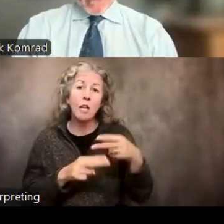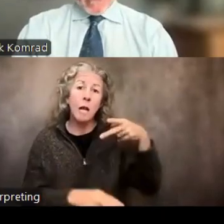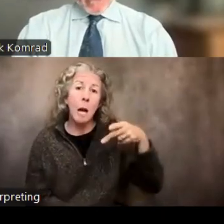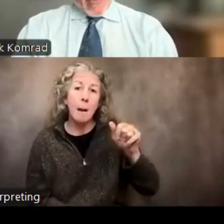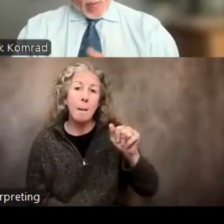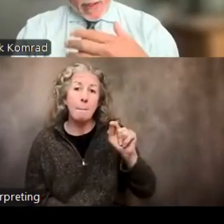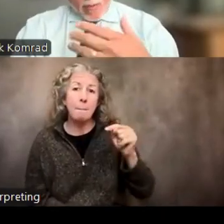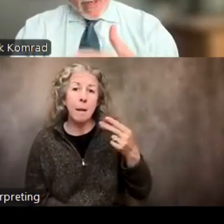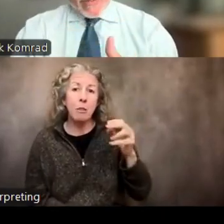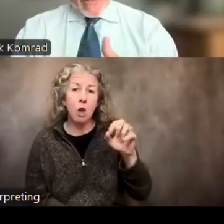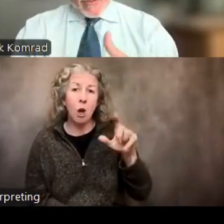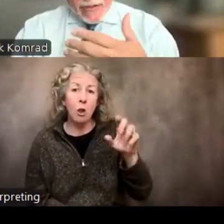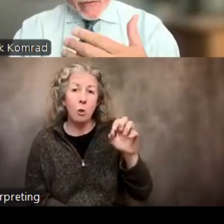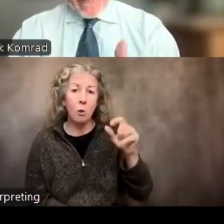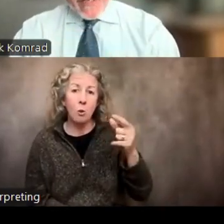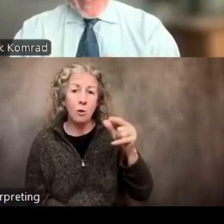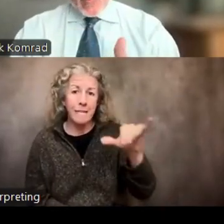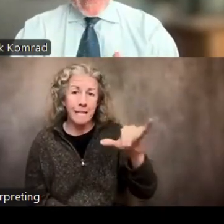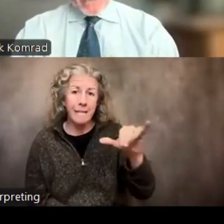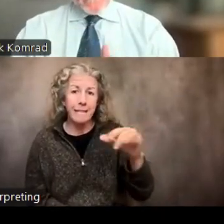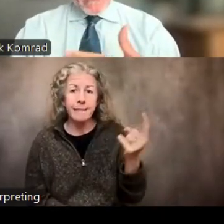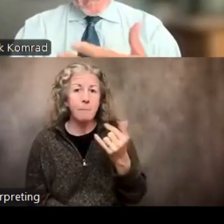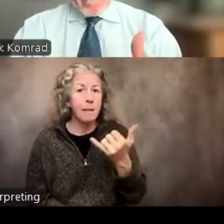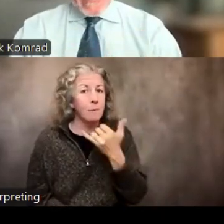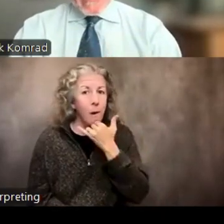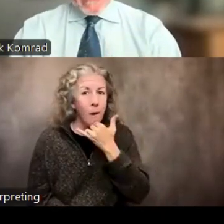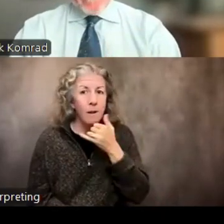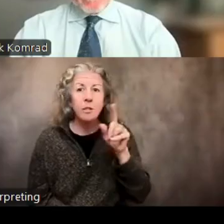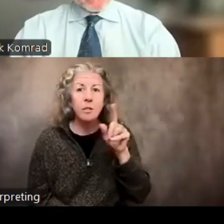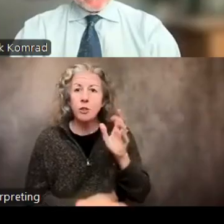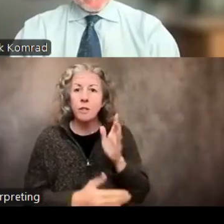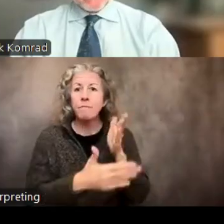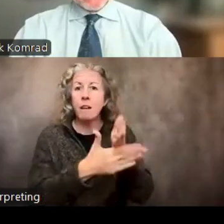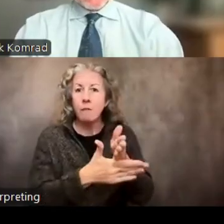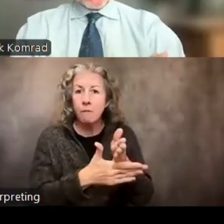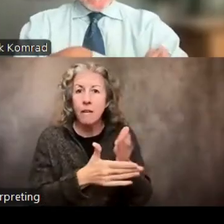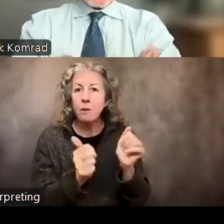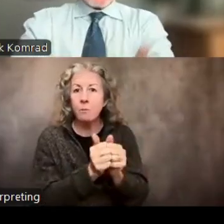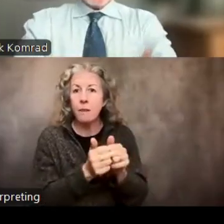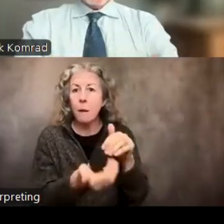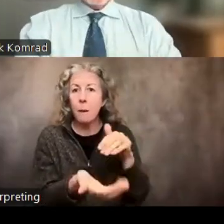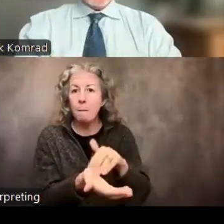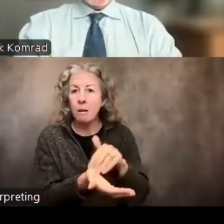that we want to intervene with medically, but the latter we